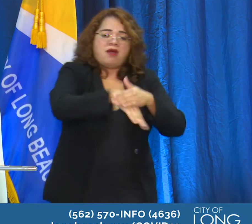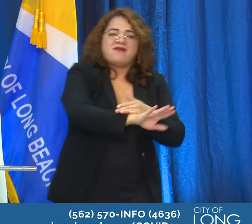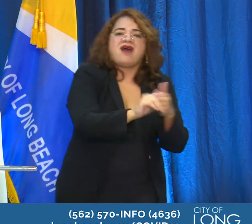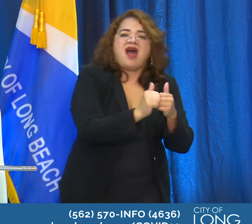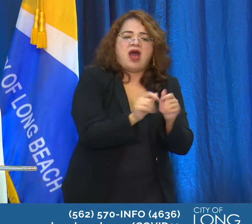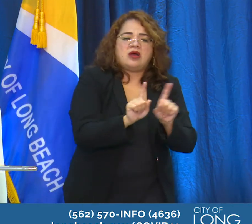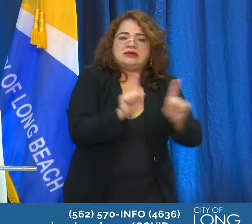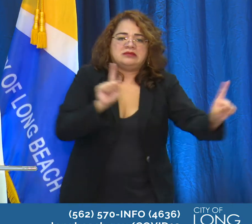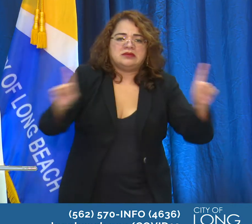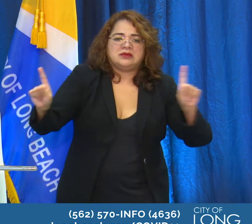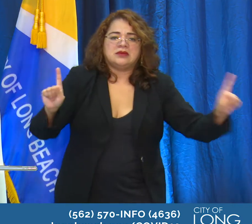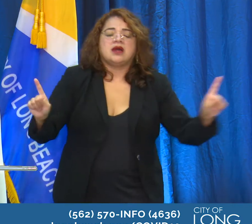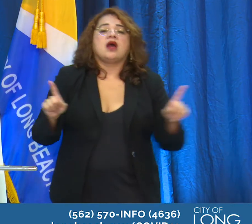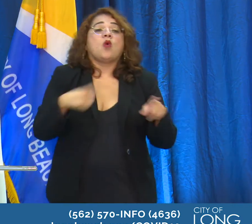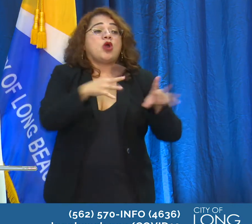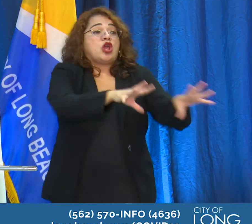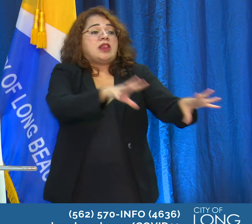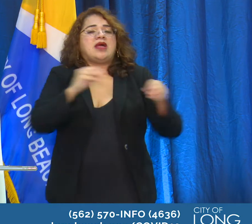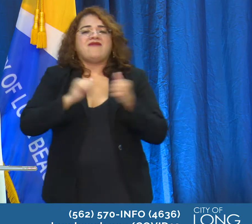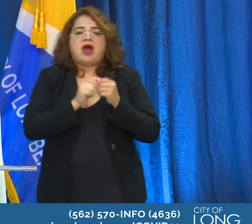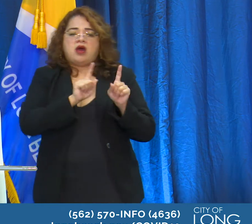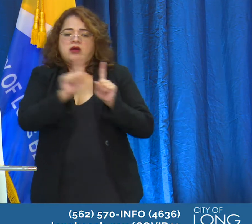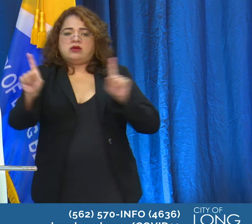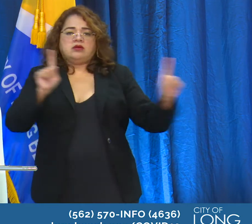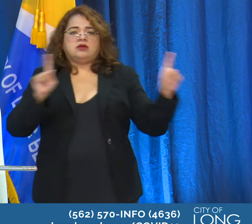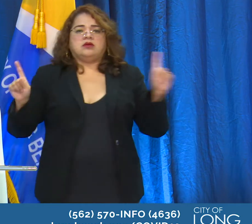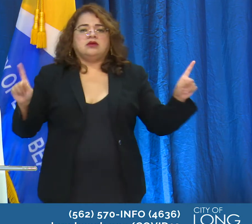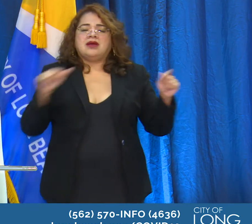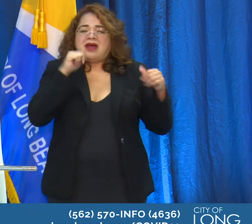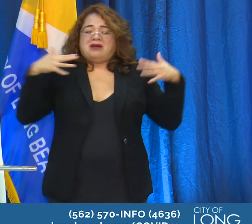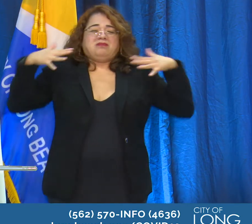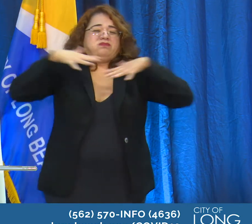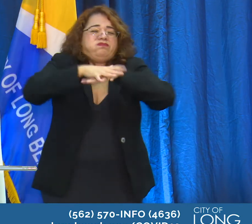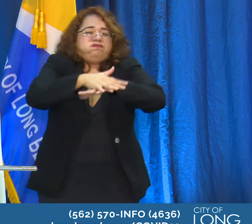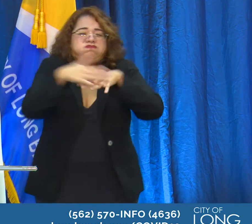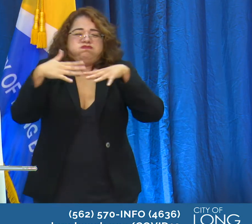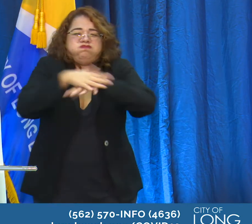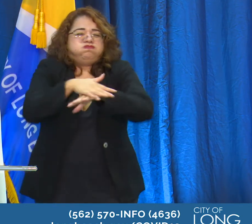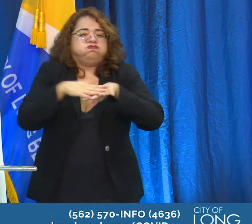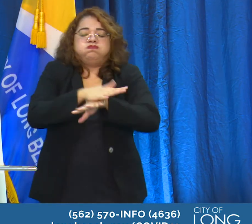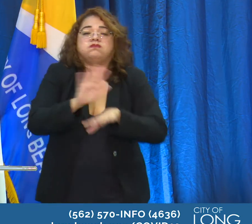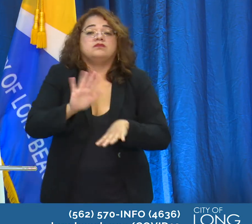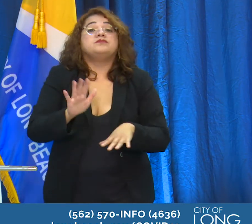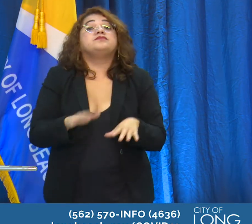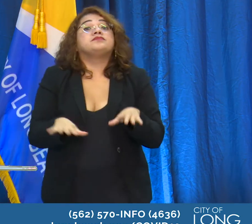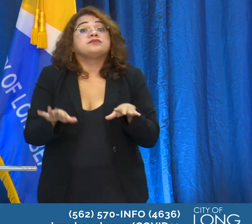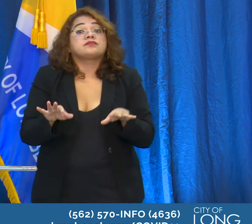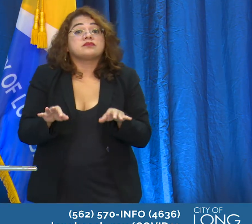The third measures includes measures to ensure infection control on campus.